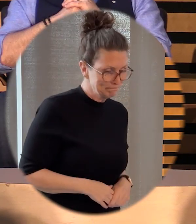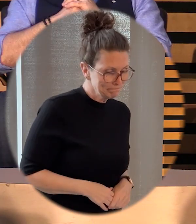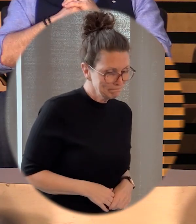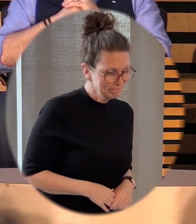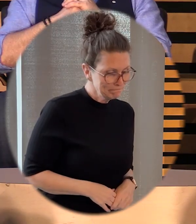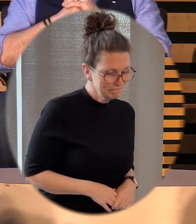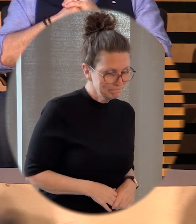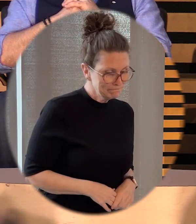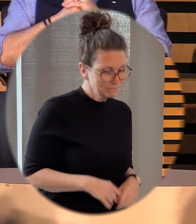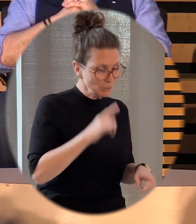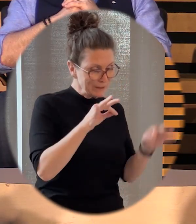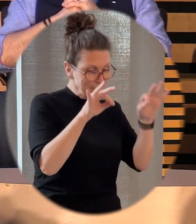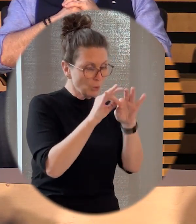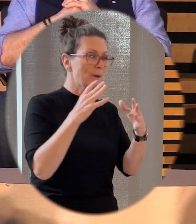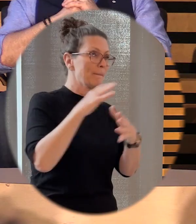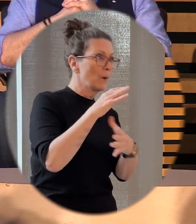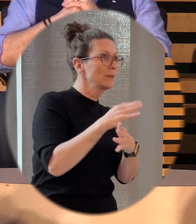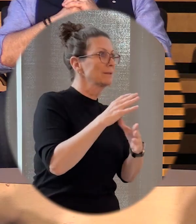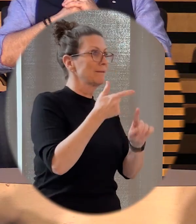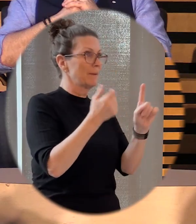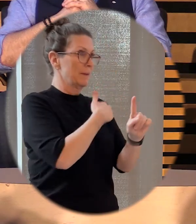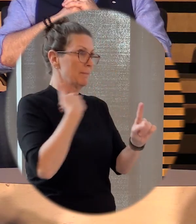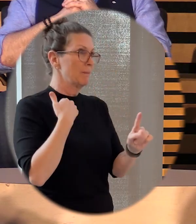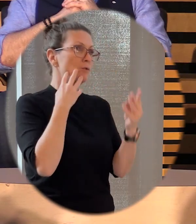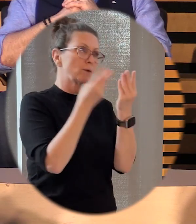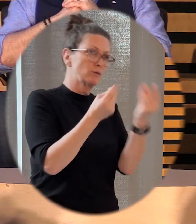their needs and their priorities and barriers are addressed and where they are better enabled to be